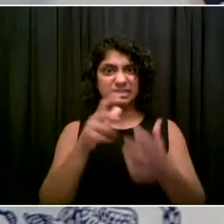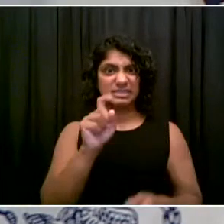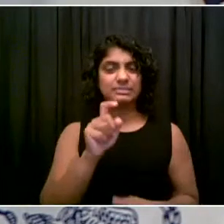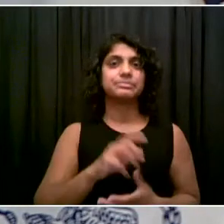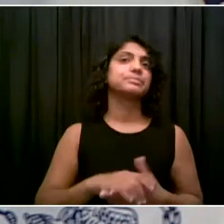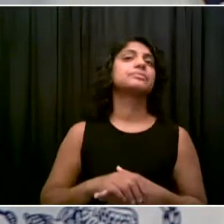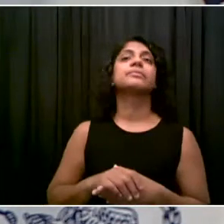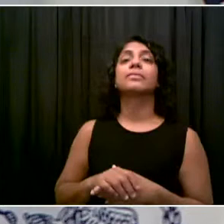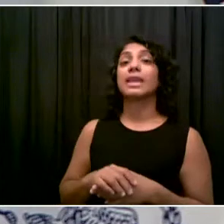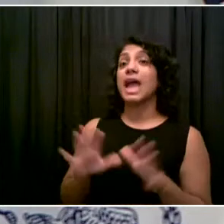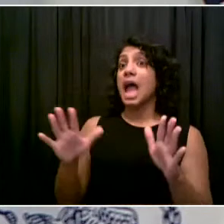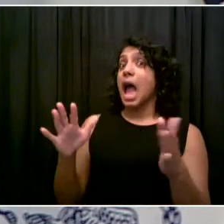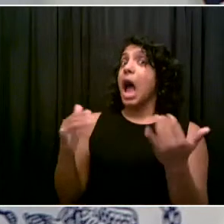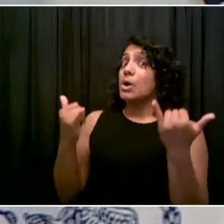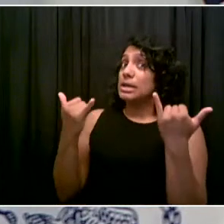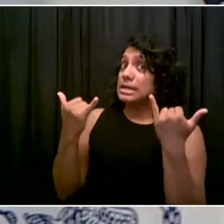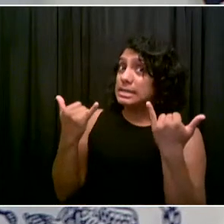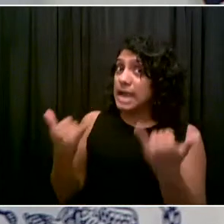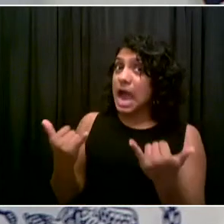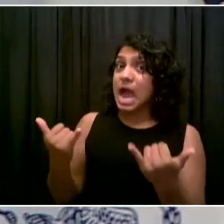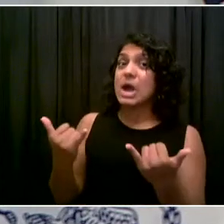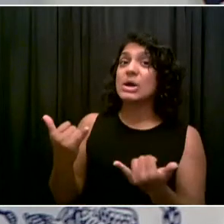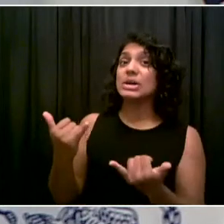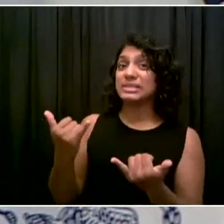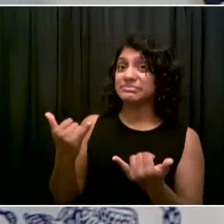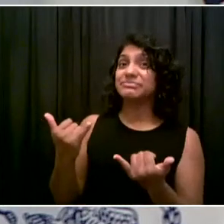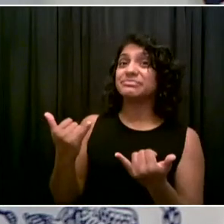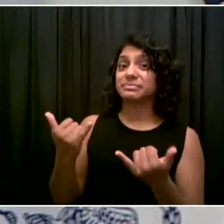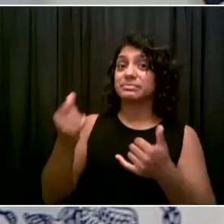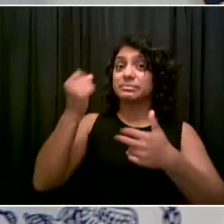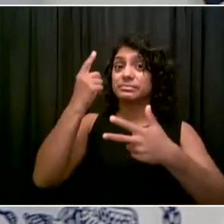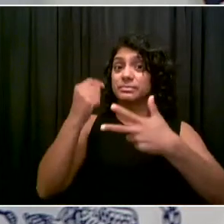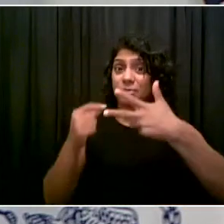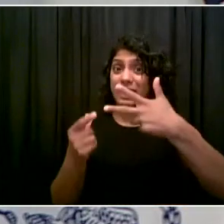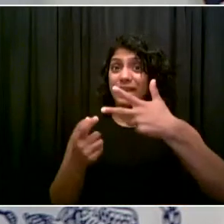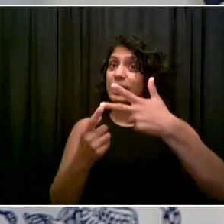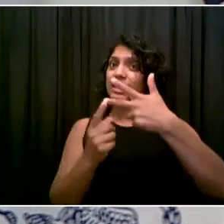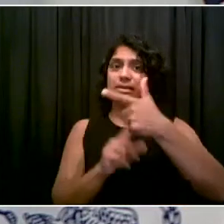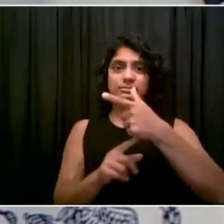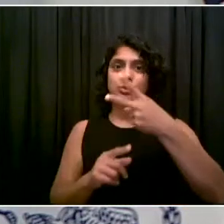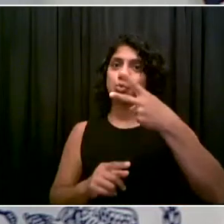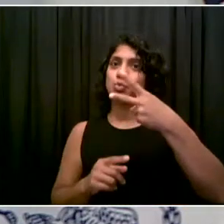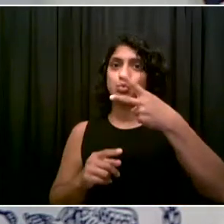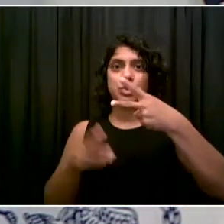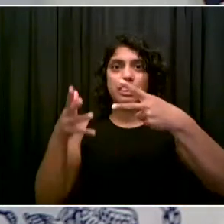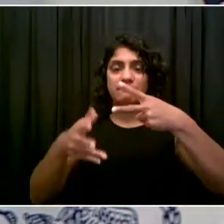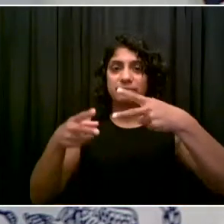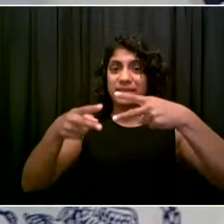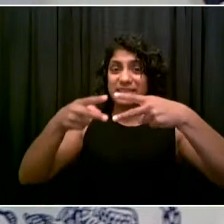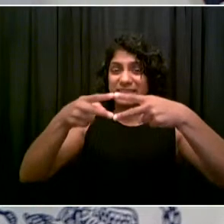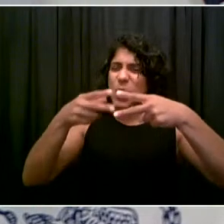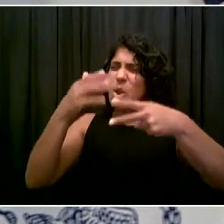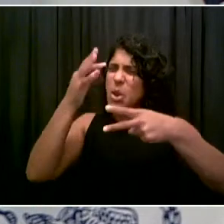THEN WE SAW THE RESULTS LAST WEEK GARERDLESS OF